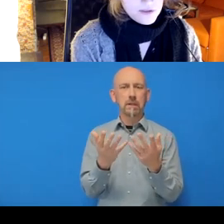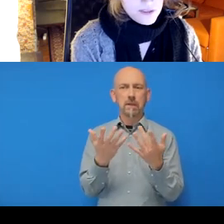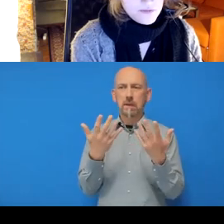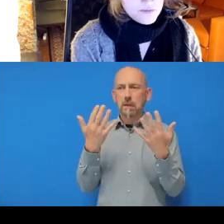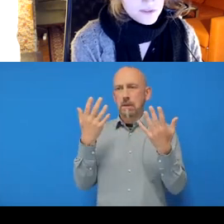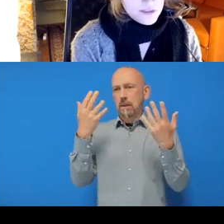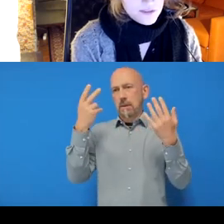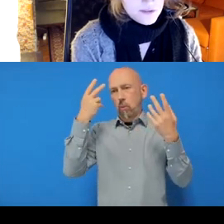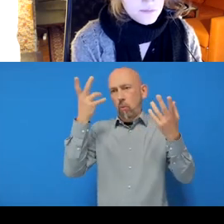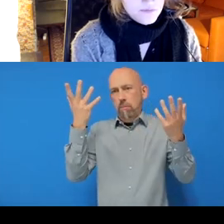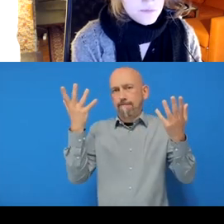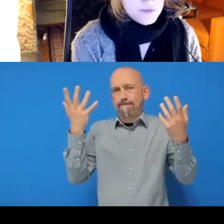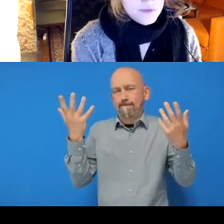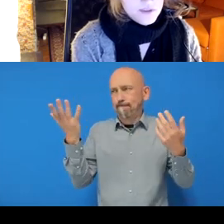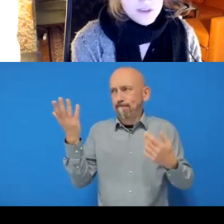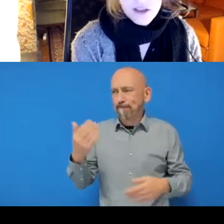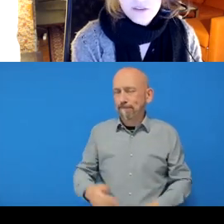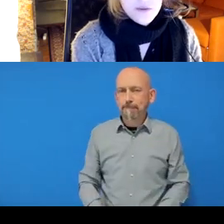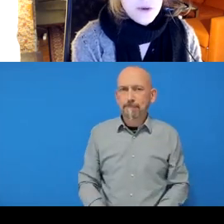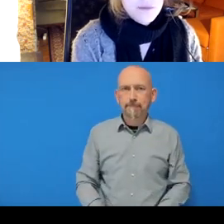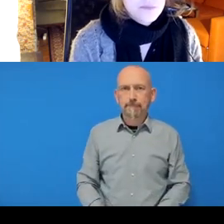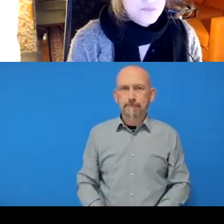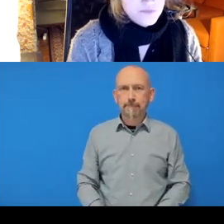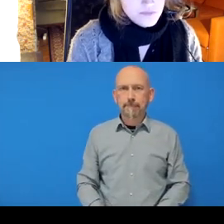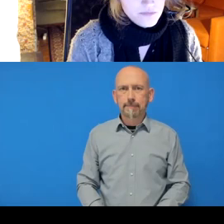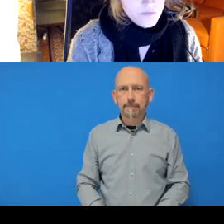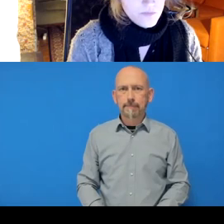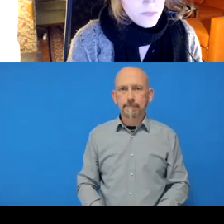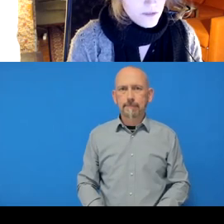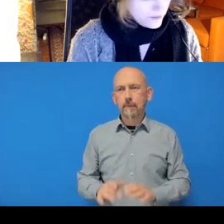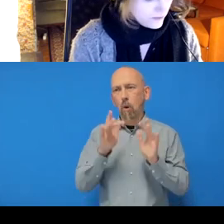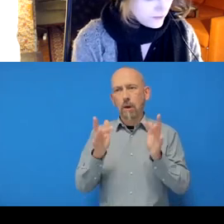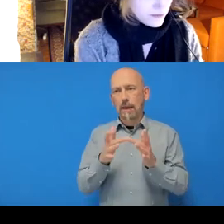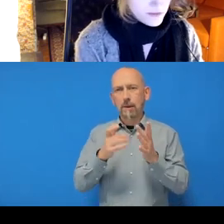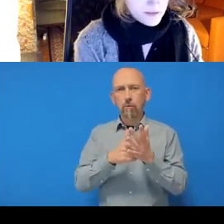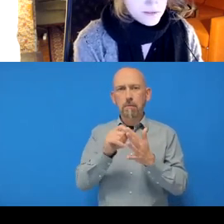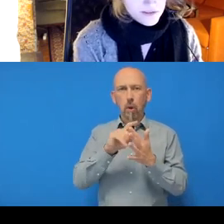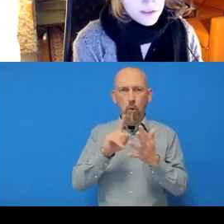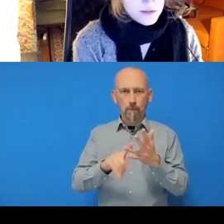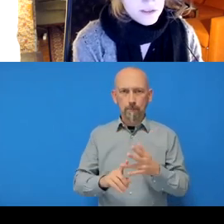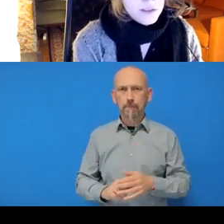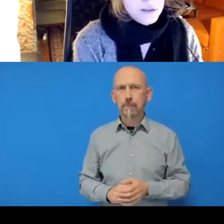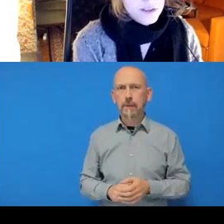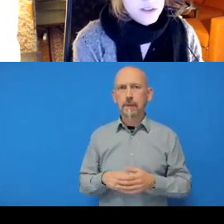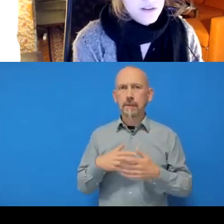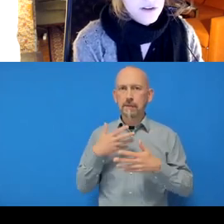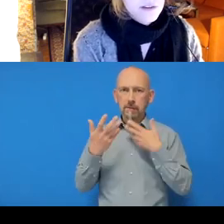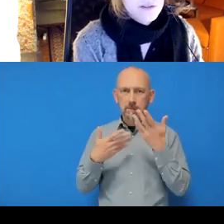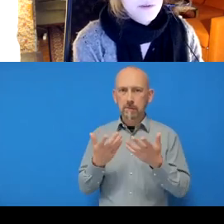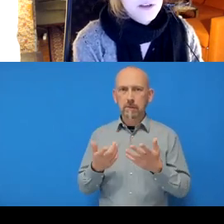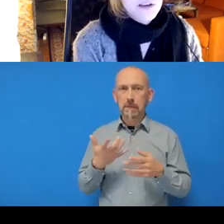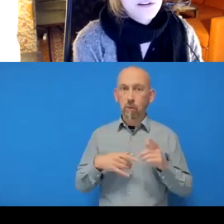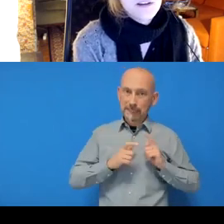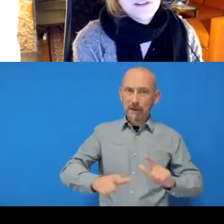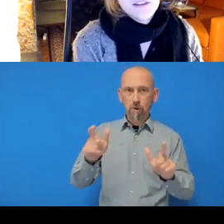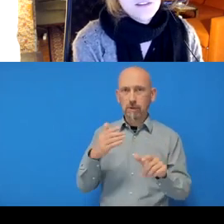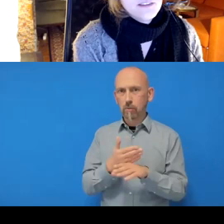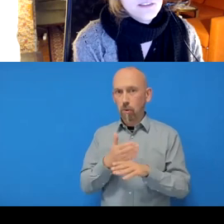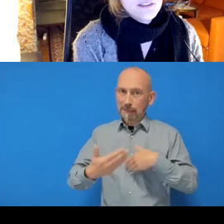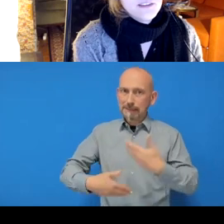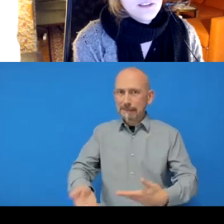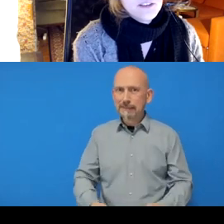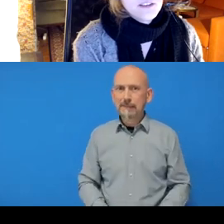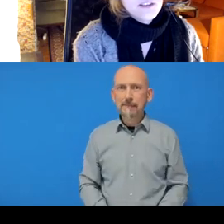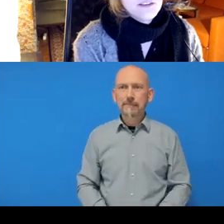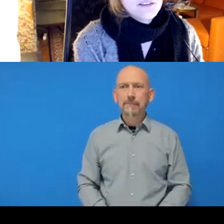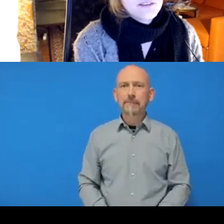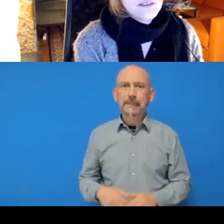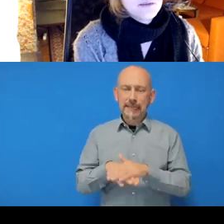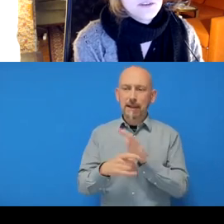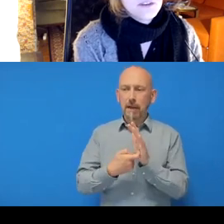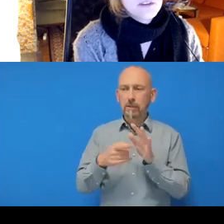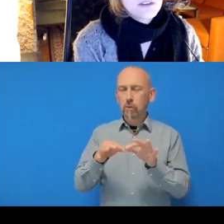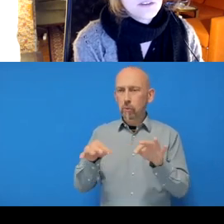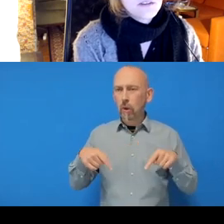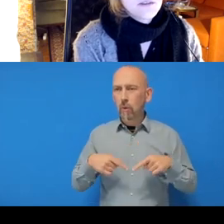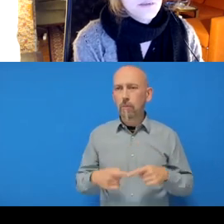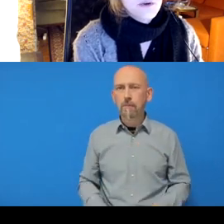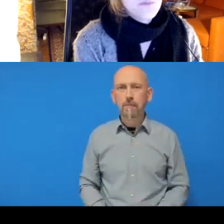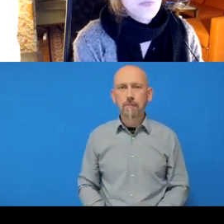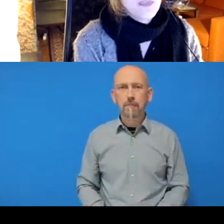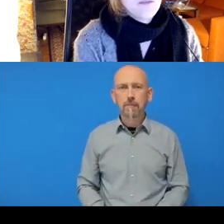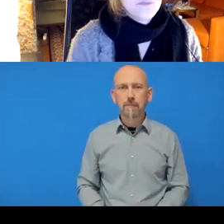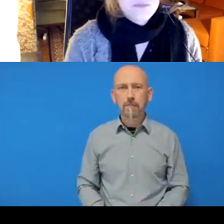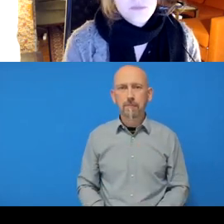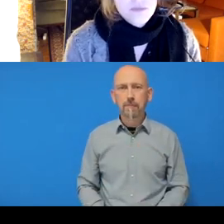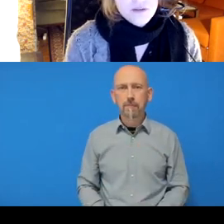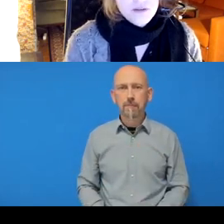'Online-repo' and then I’m just going to put ‘I want to carry on working in RStudio’